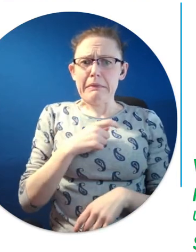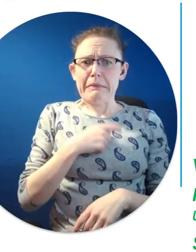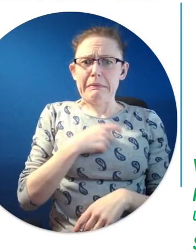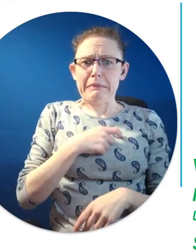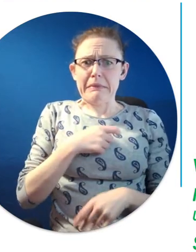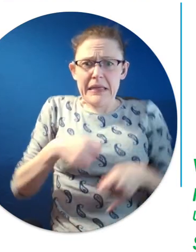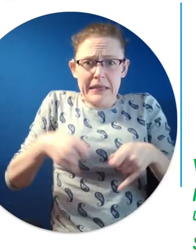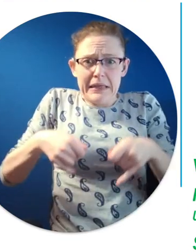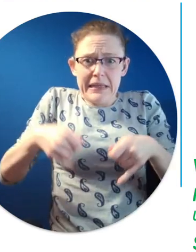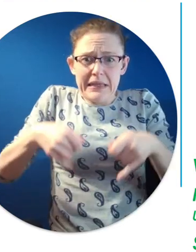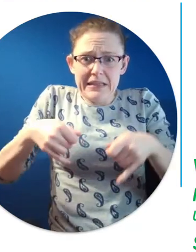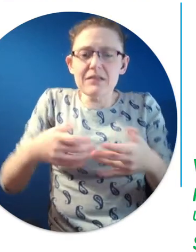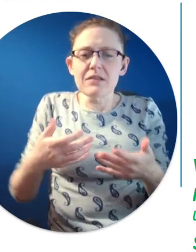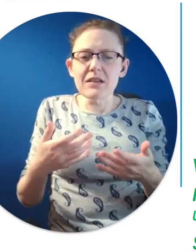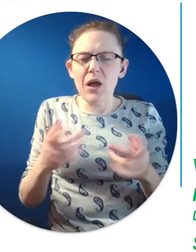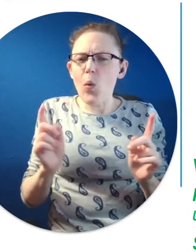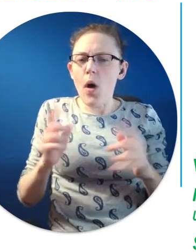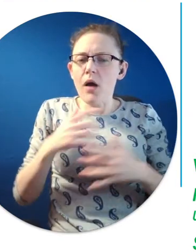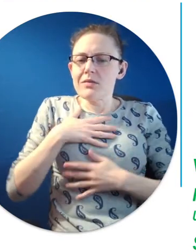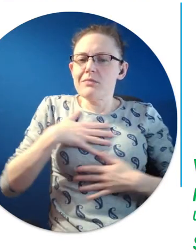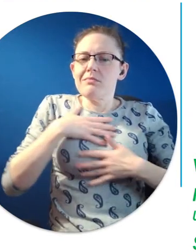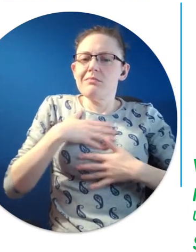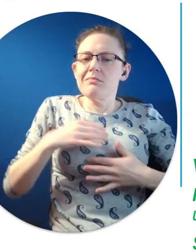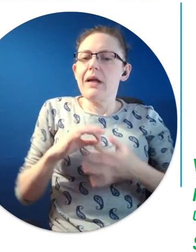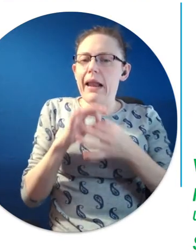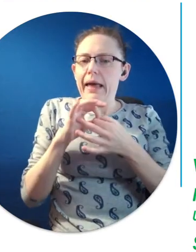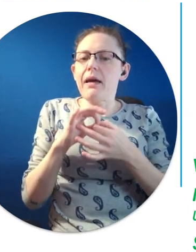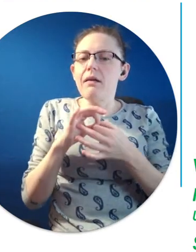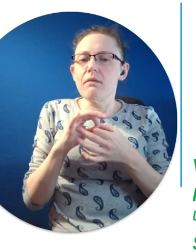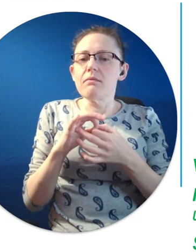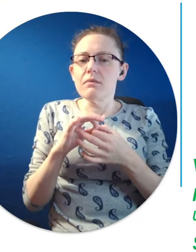show the emotional link.